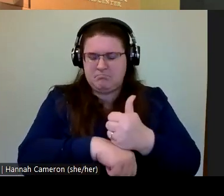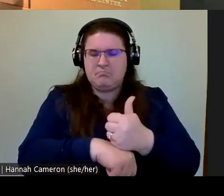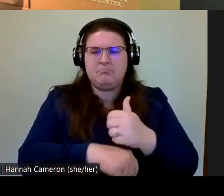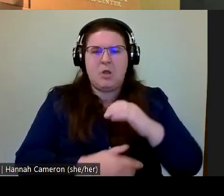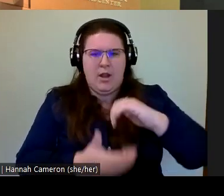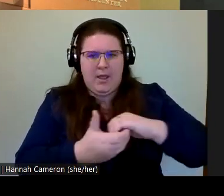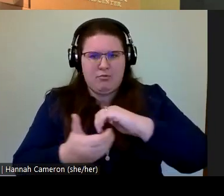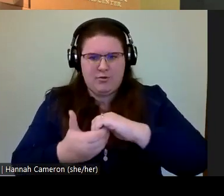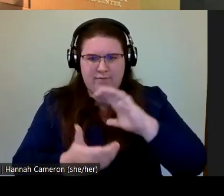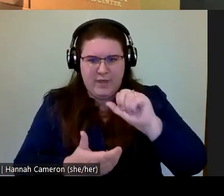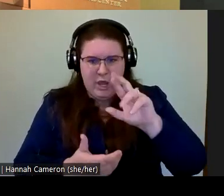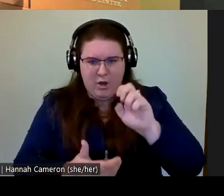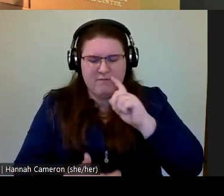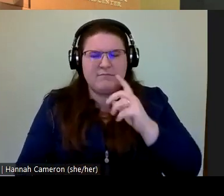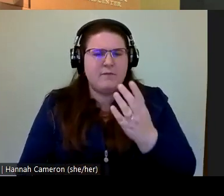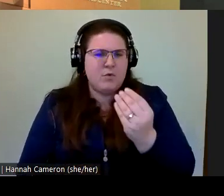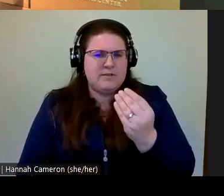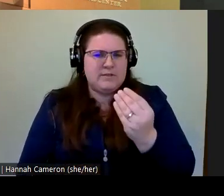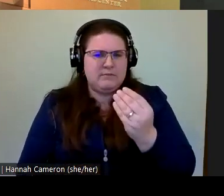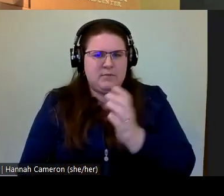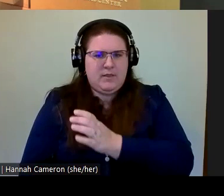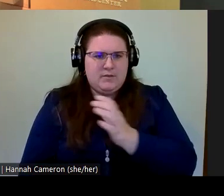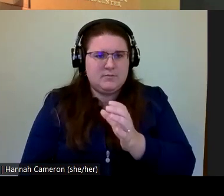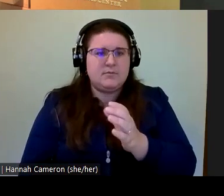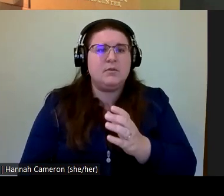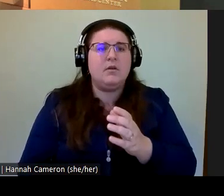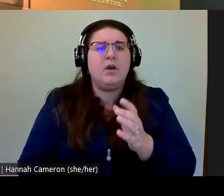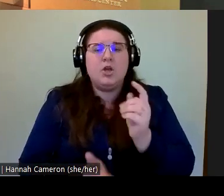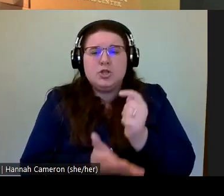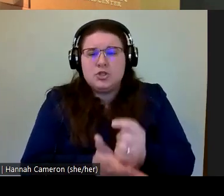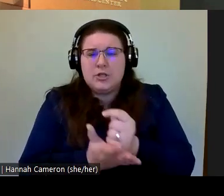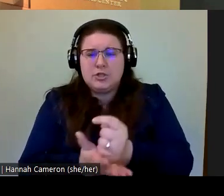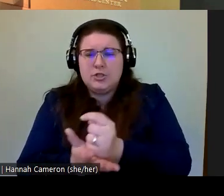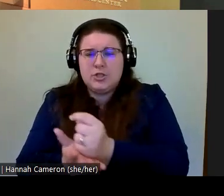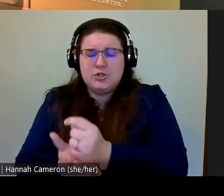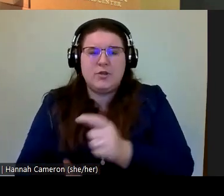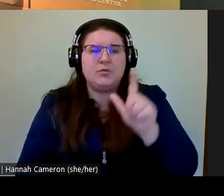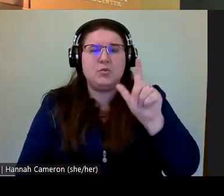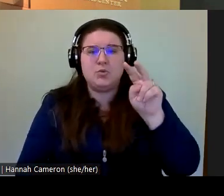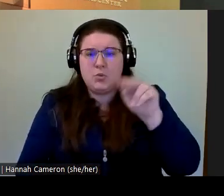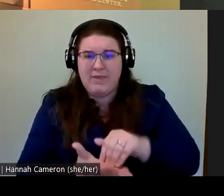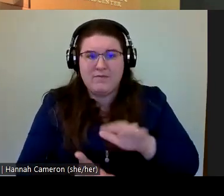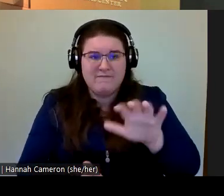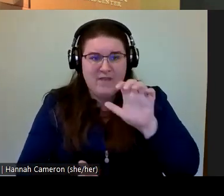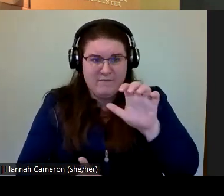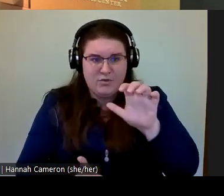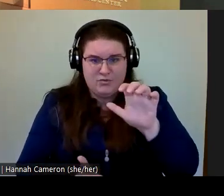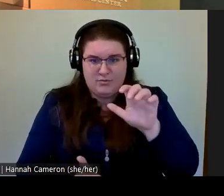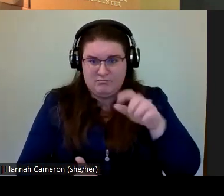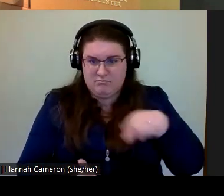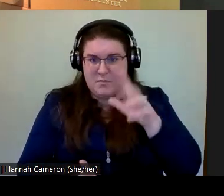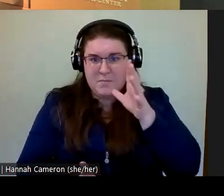treated 2500 lowincome mothers uh with diagnosable depression uh 34% of them had thoughts of suicide